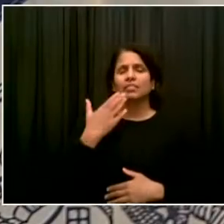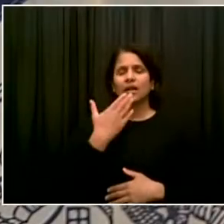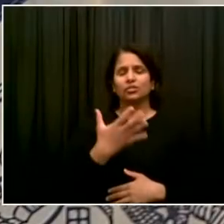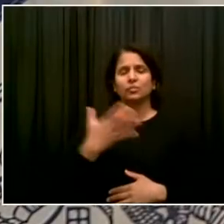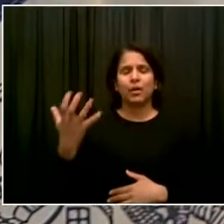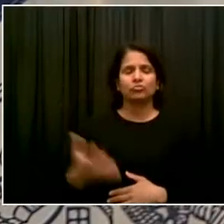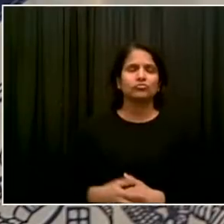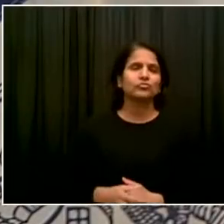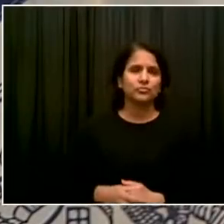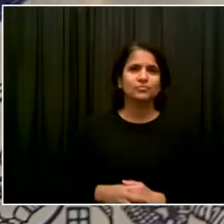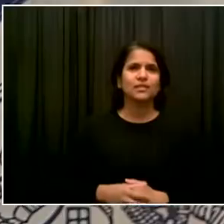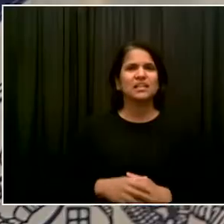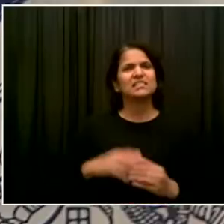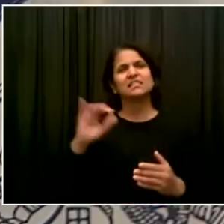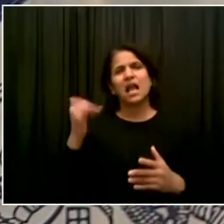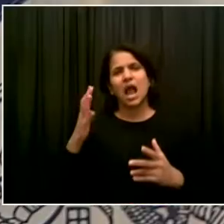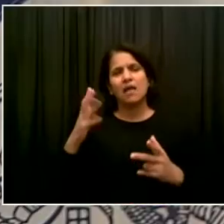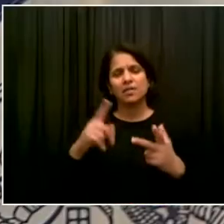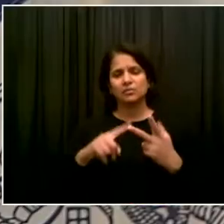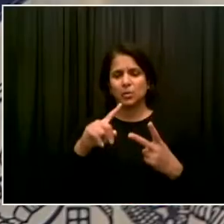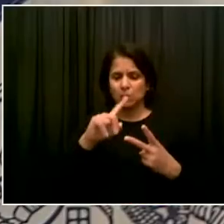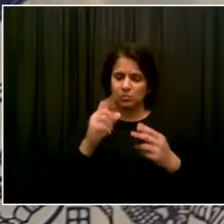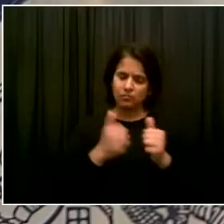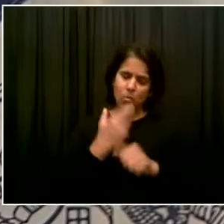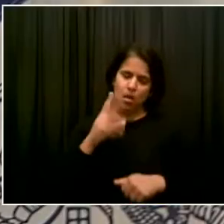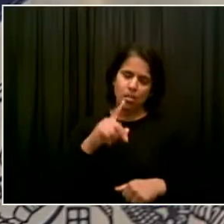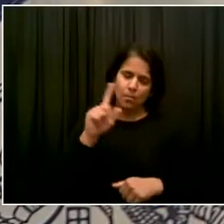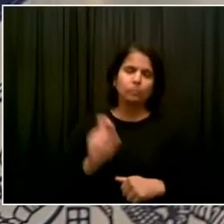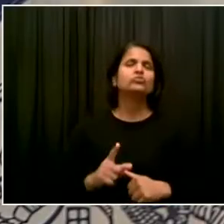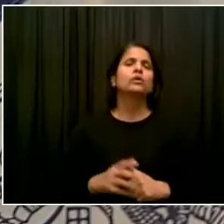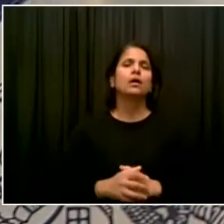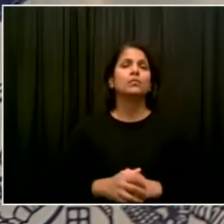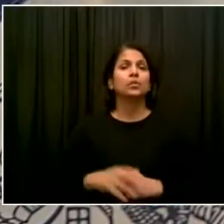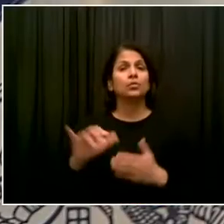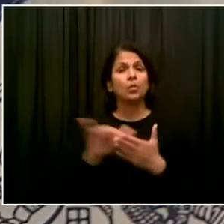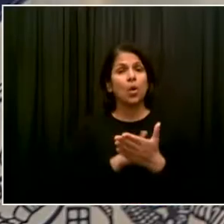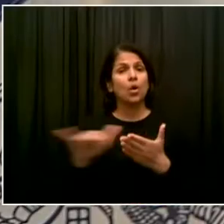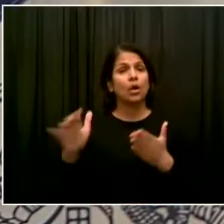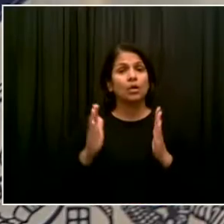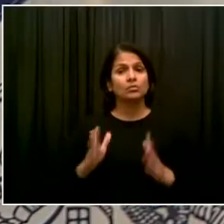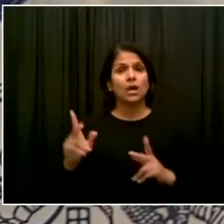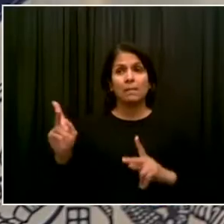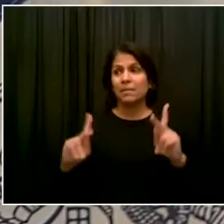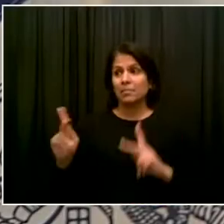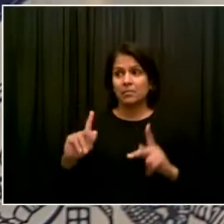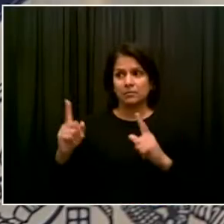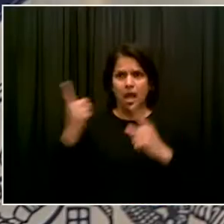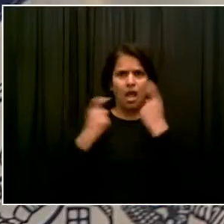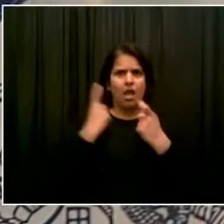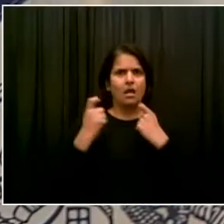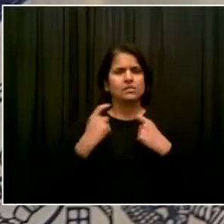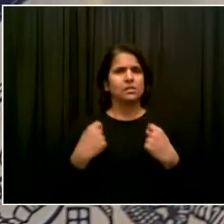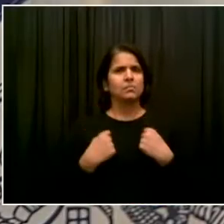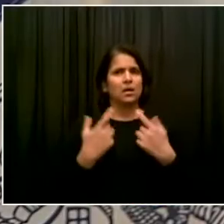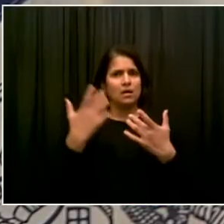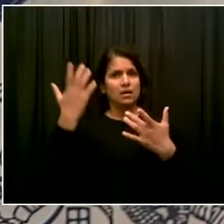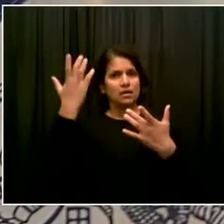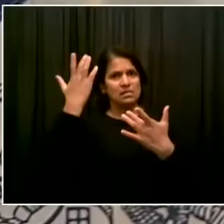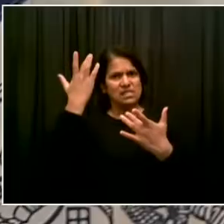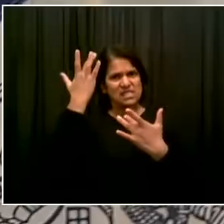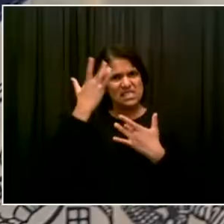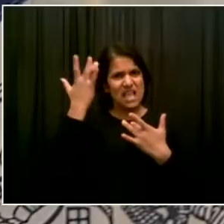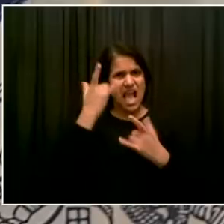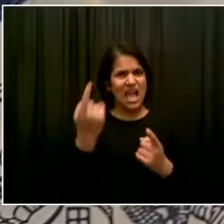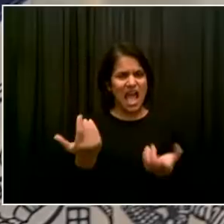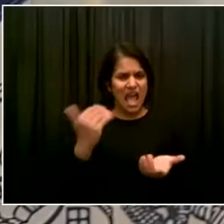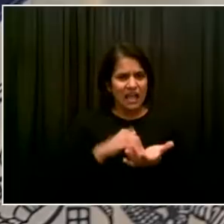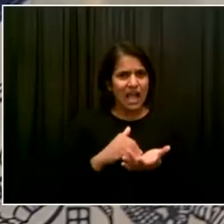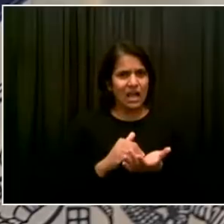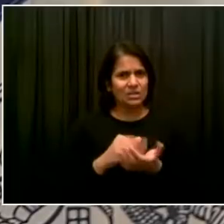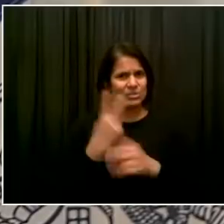AMANDA.